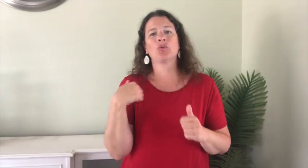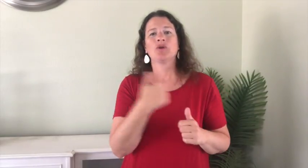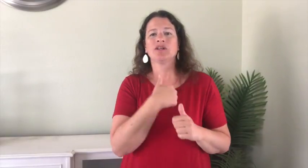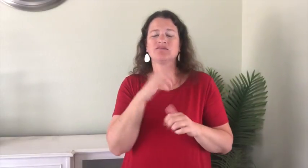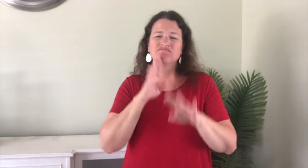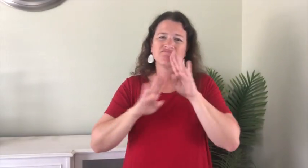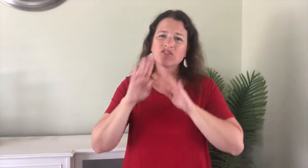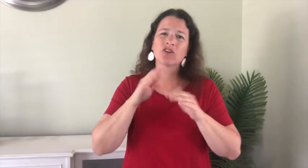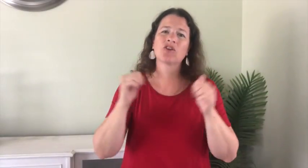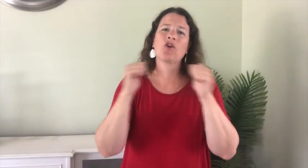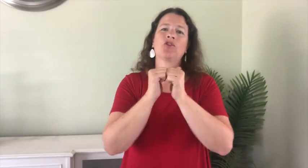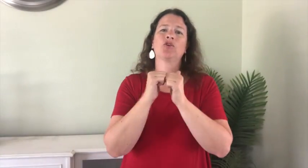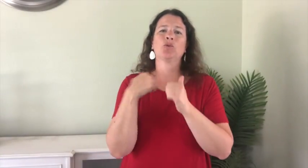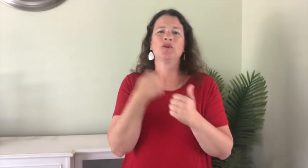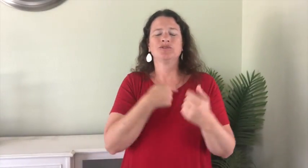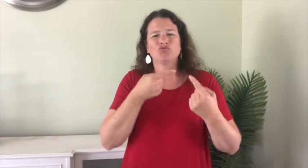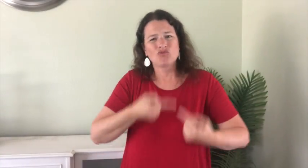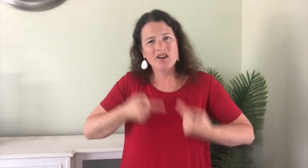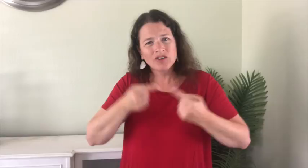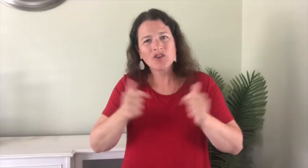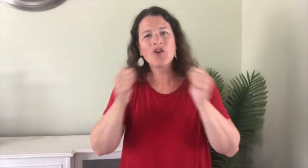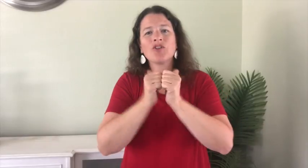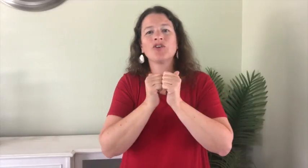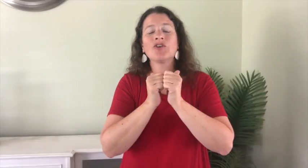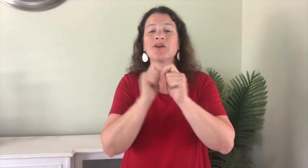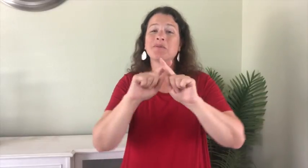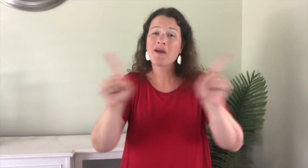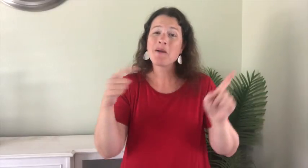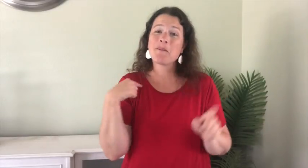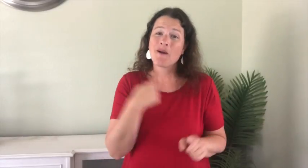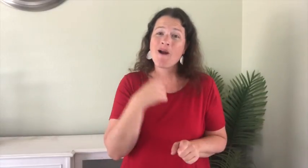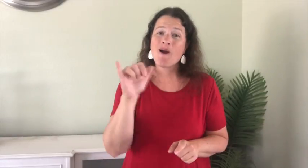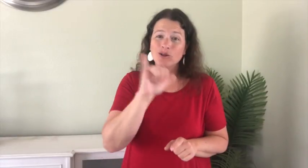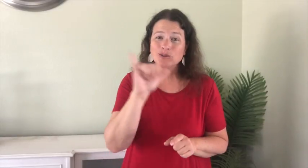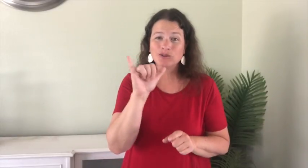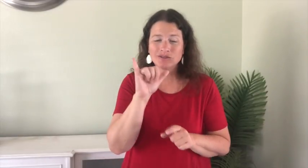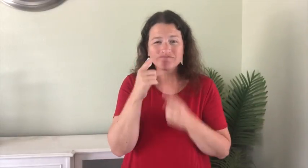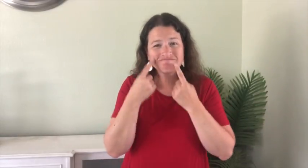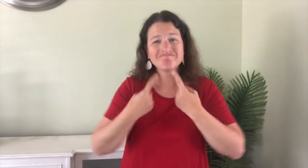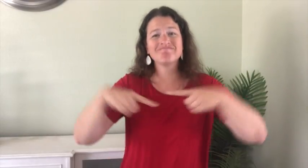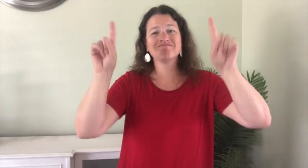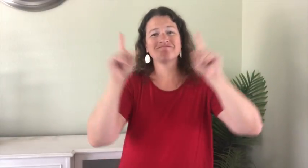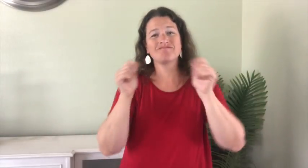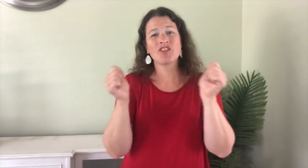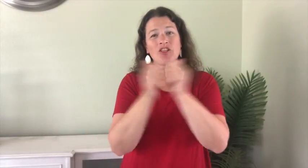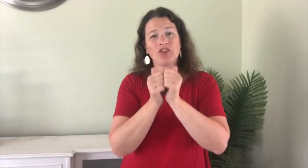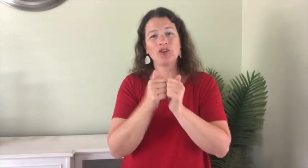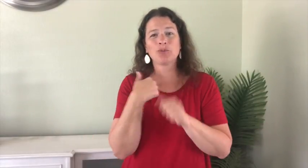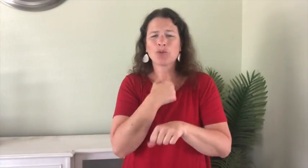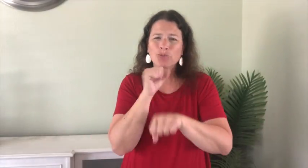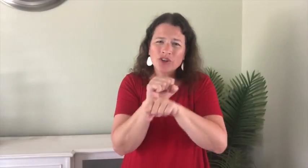Together we struggle together, but we also achieved. Together, we work together. We support one